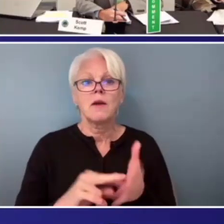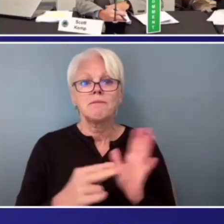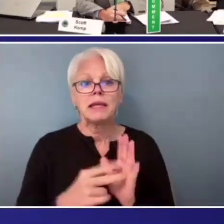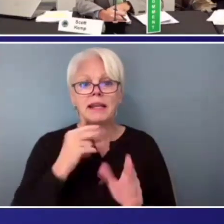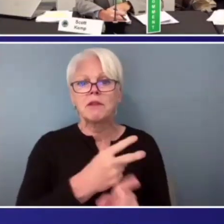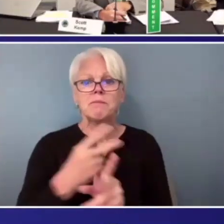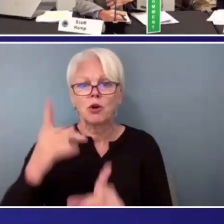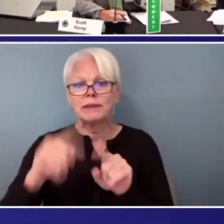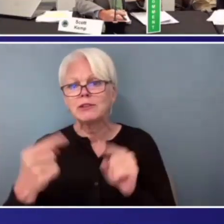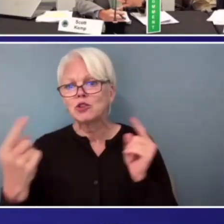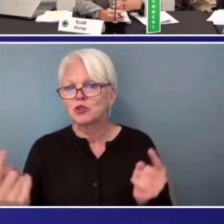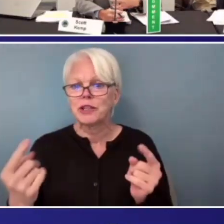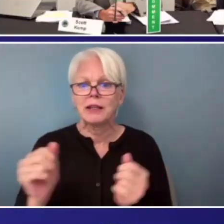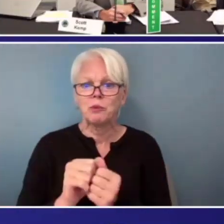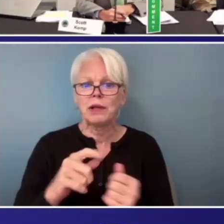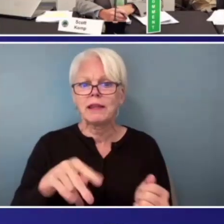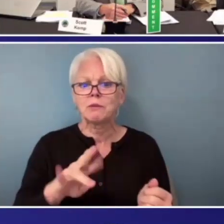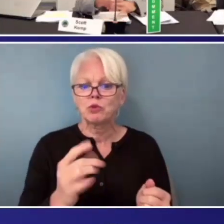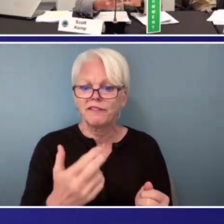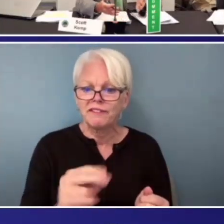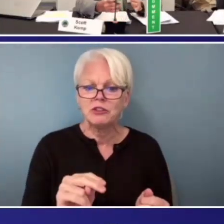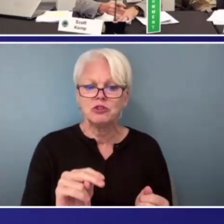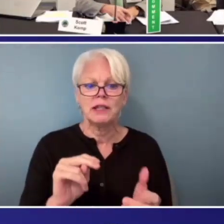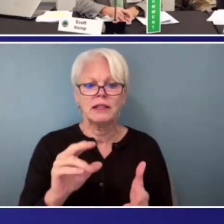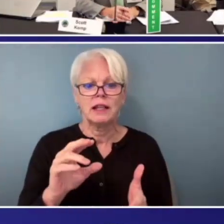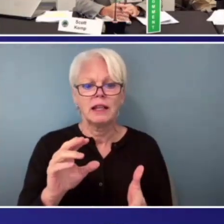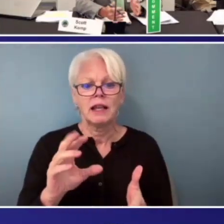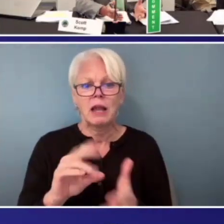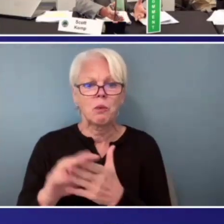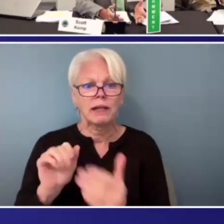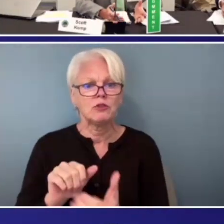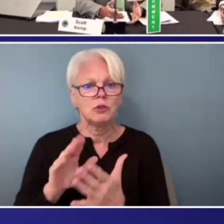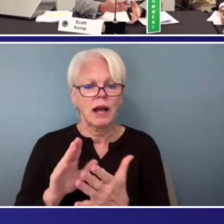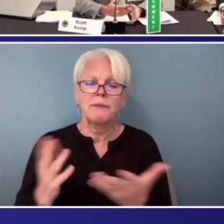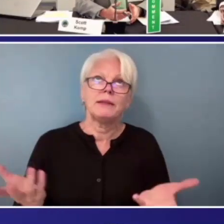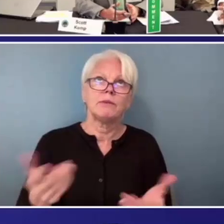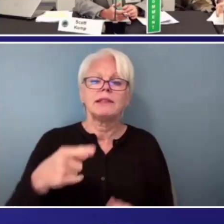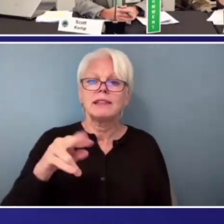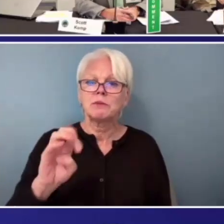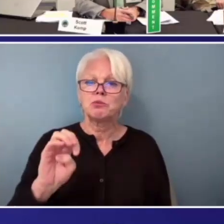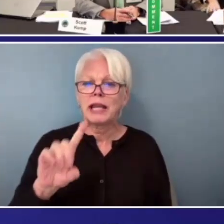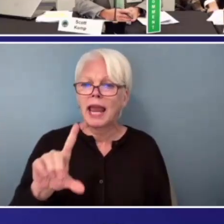addressed in the provision, and wanted to address -- the preamble just provides clarification or is --?